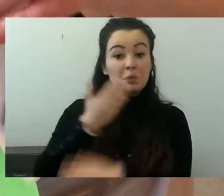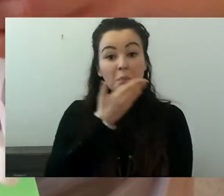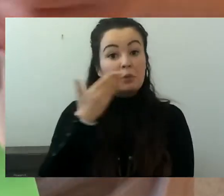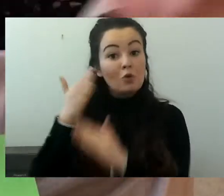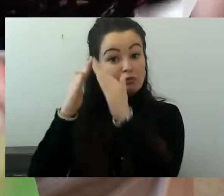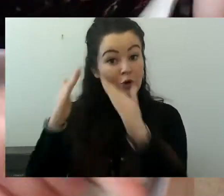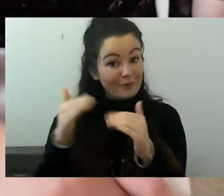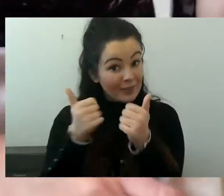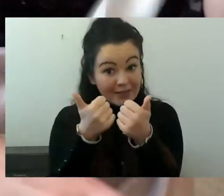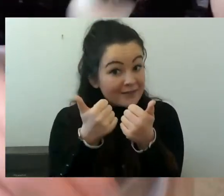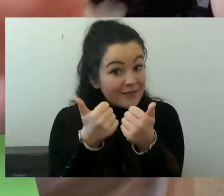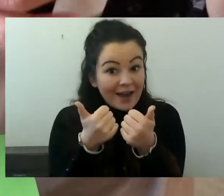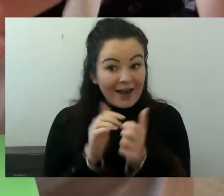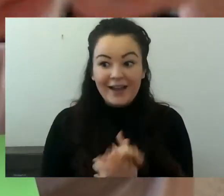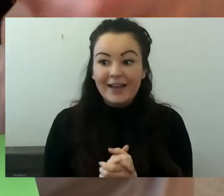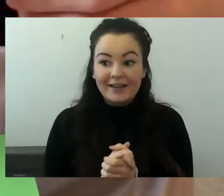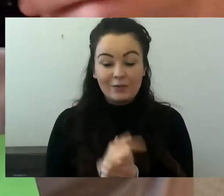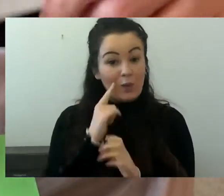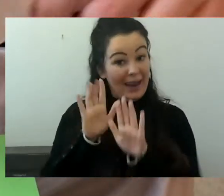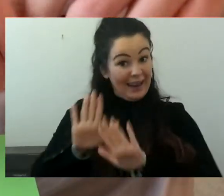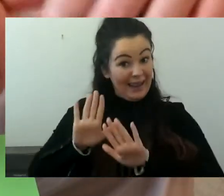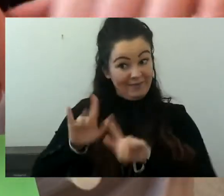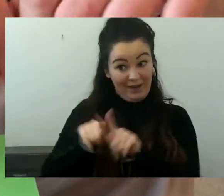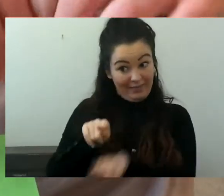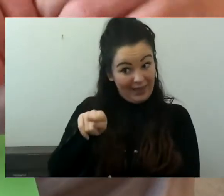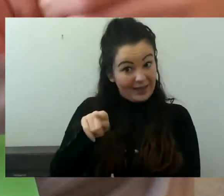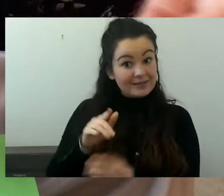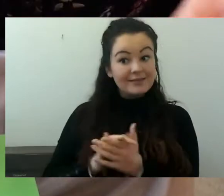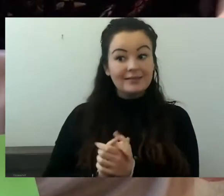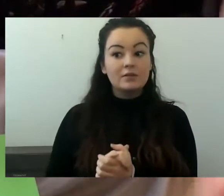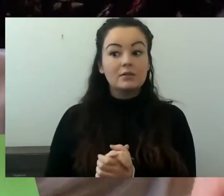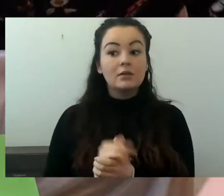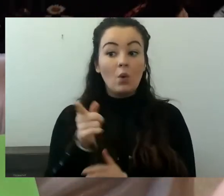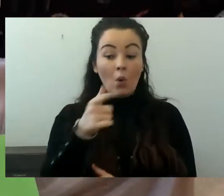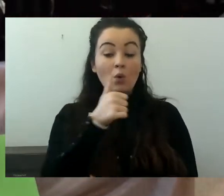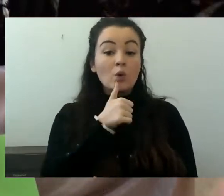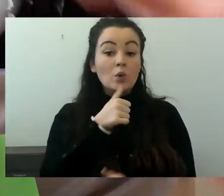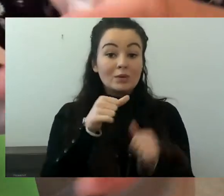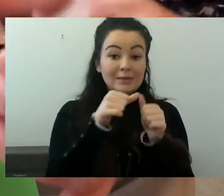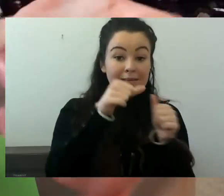put a roof on that's fine so you can leave it how it is or if you want to use masking tape